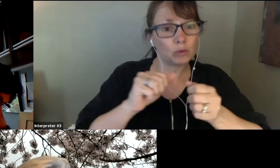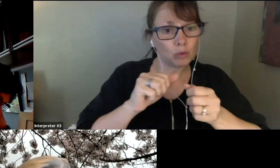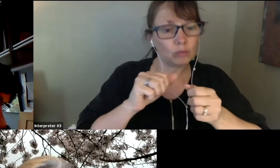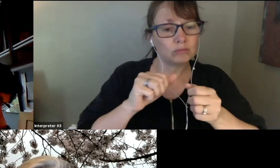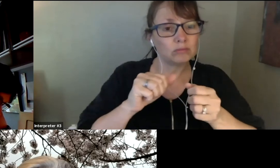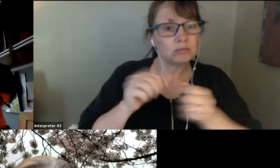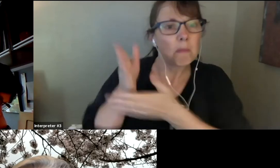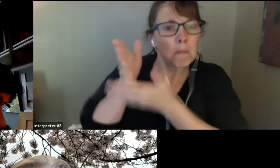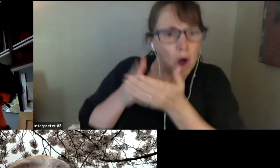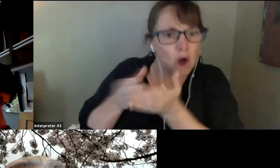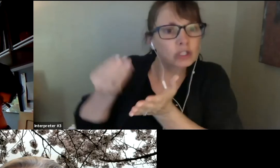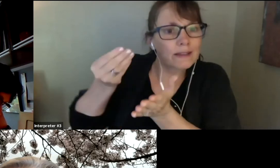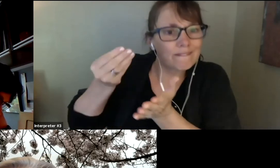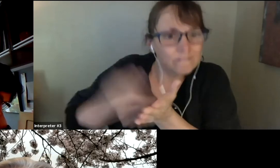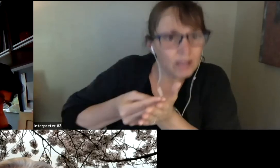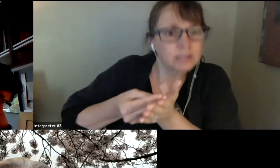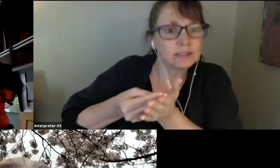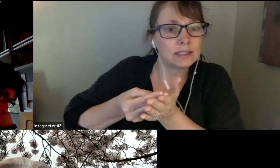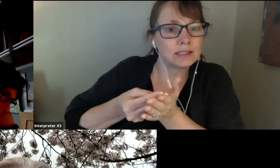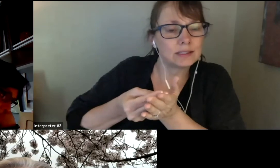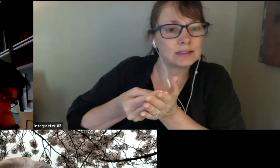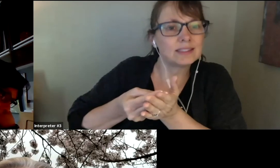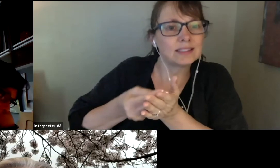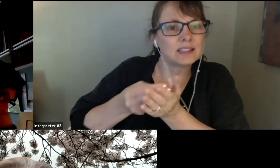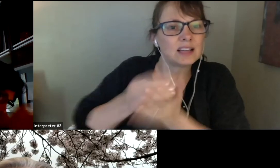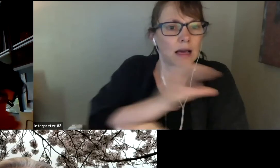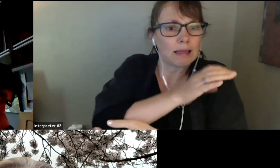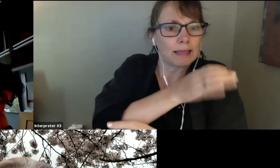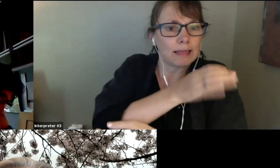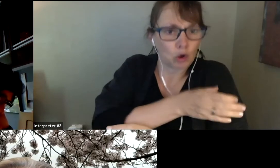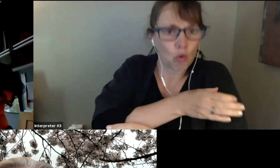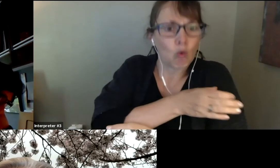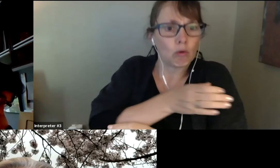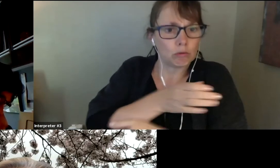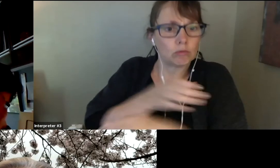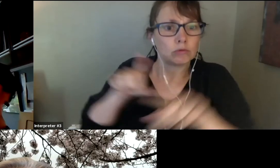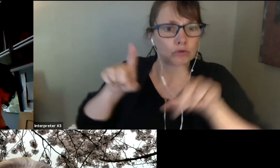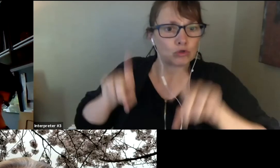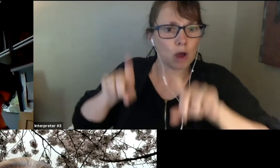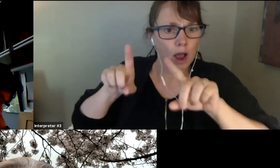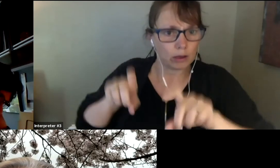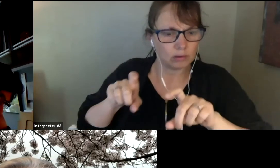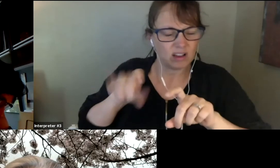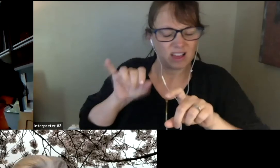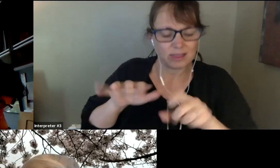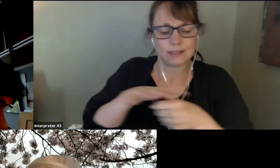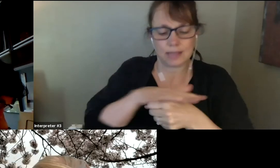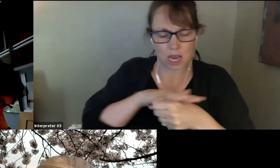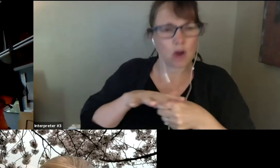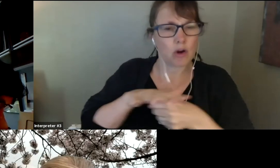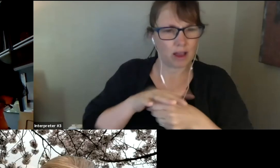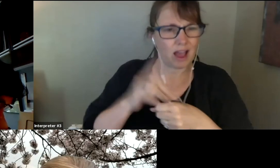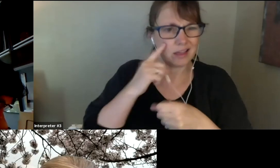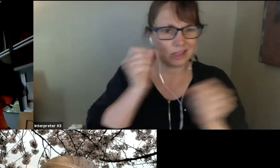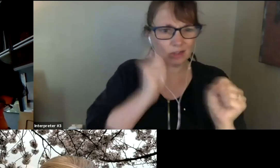clinical trial? Because this is an area that I think strategically in the future may lose